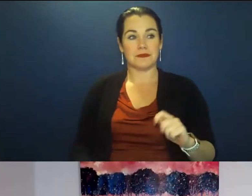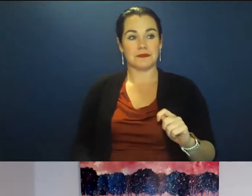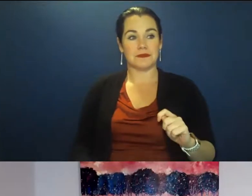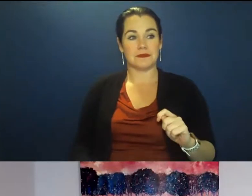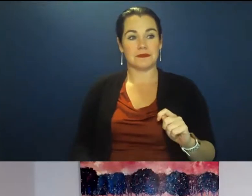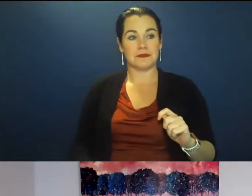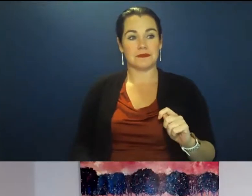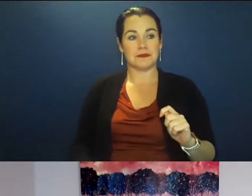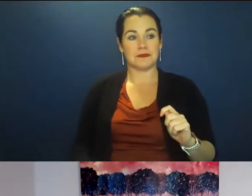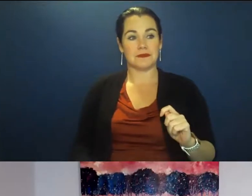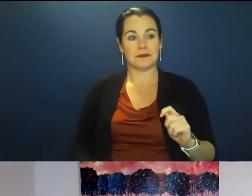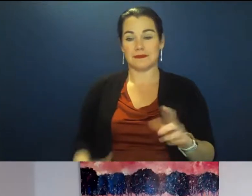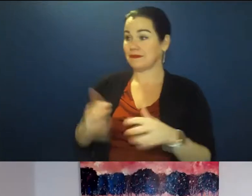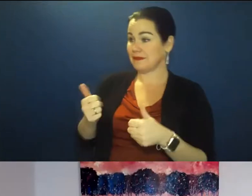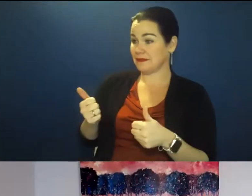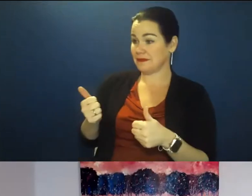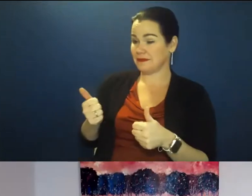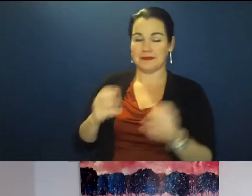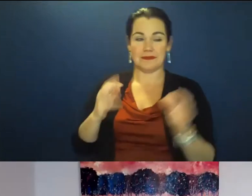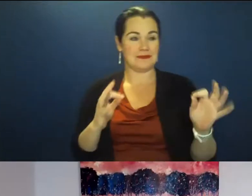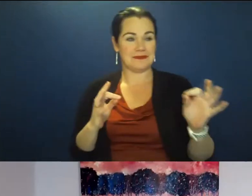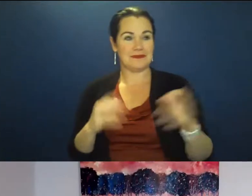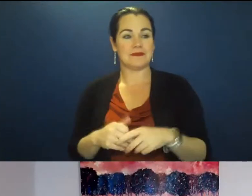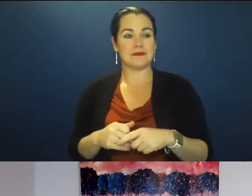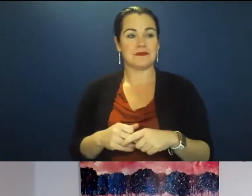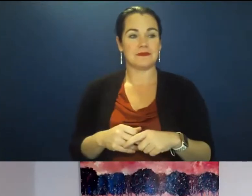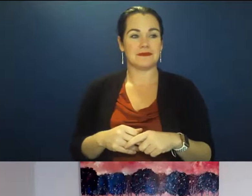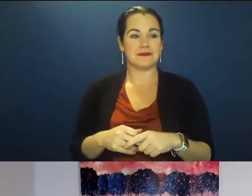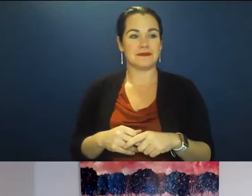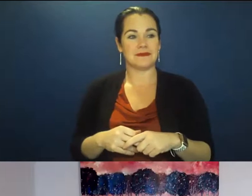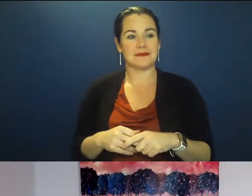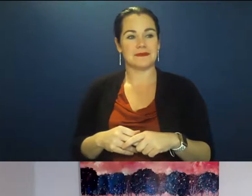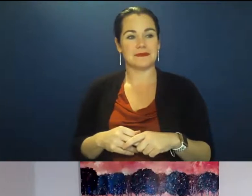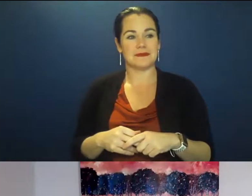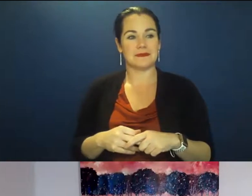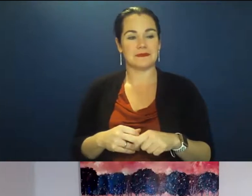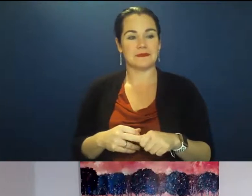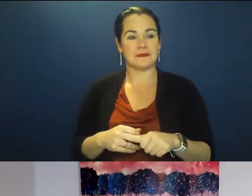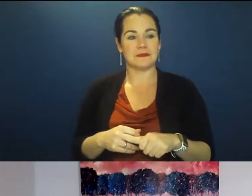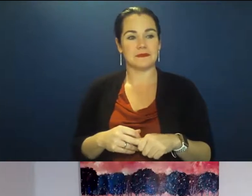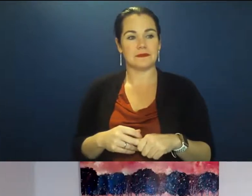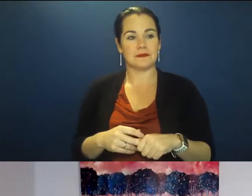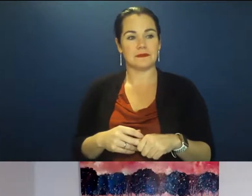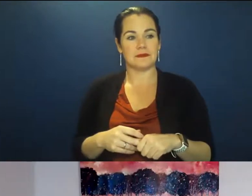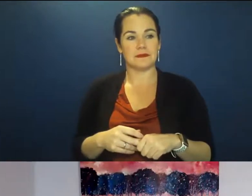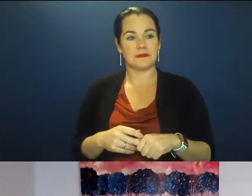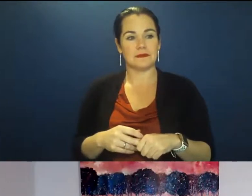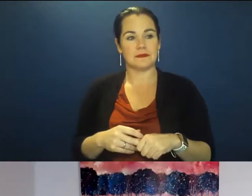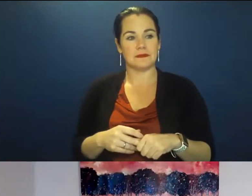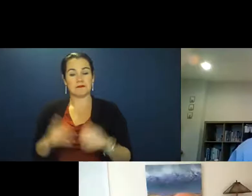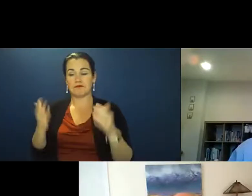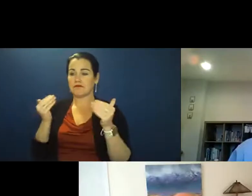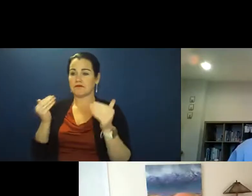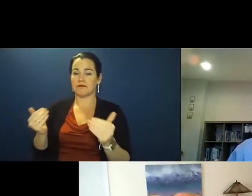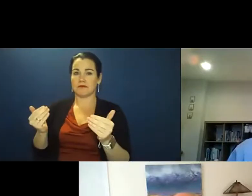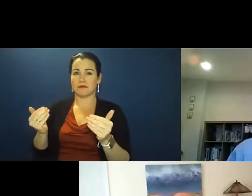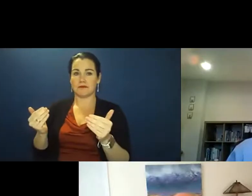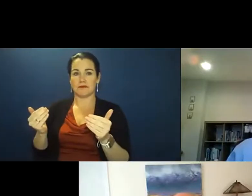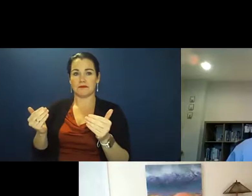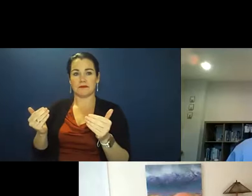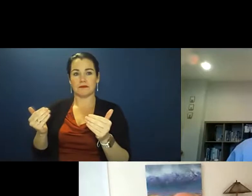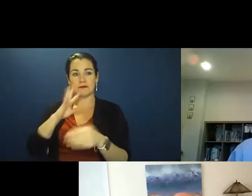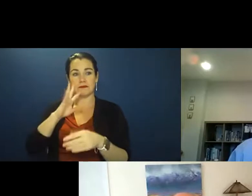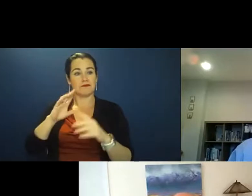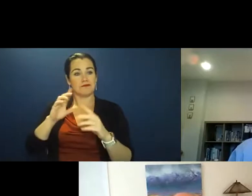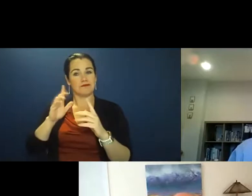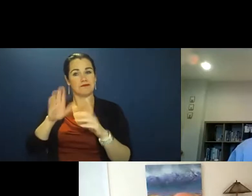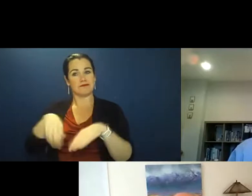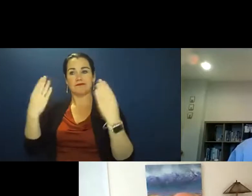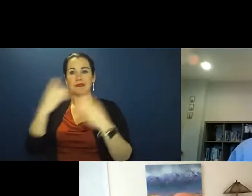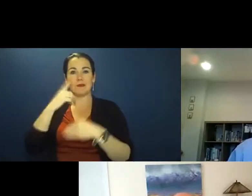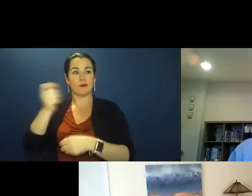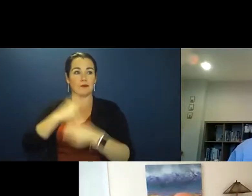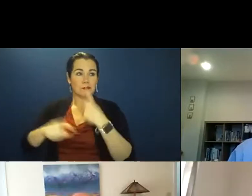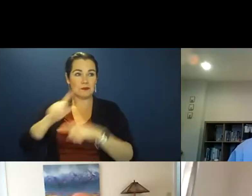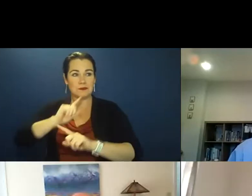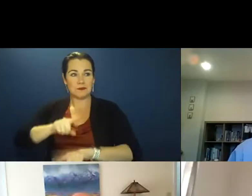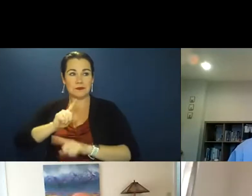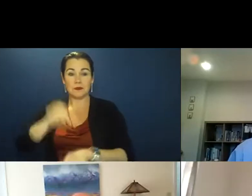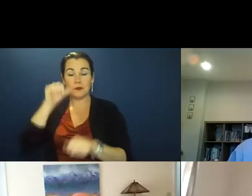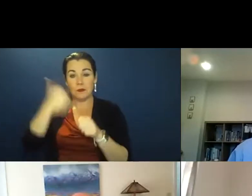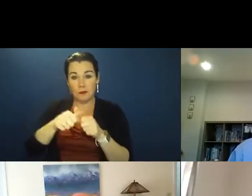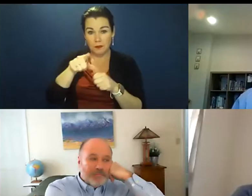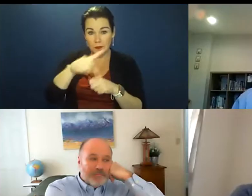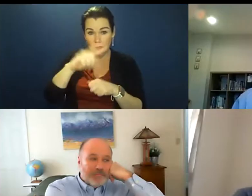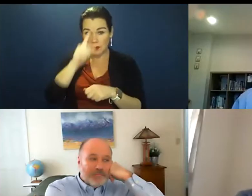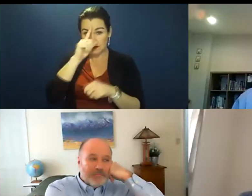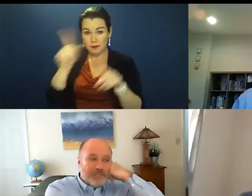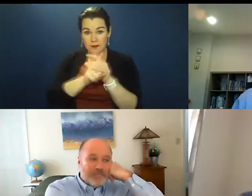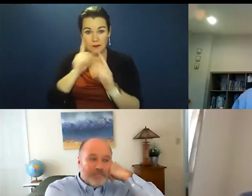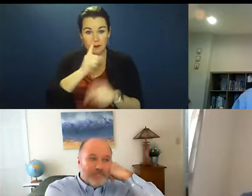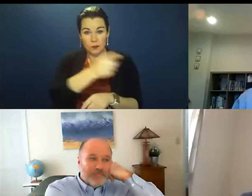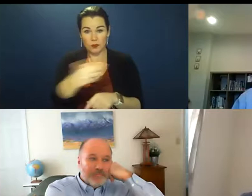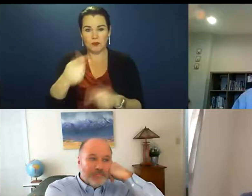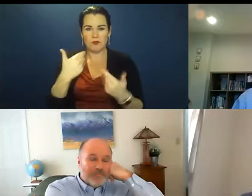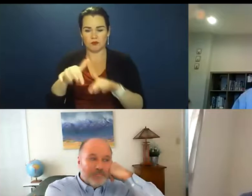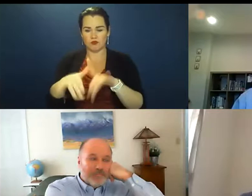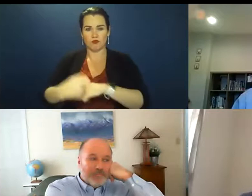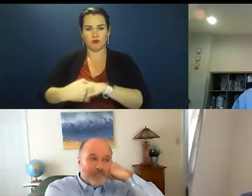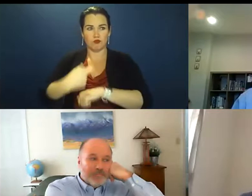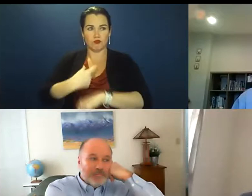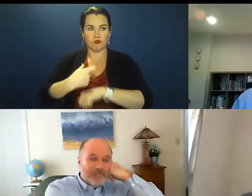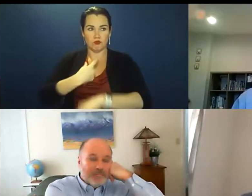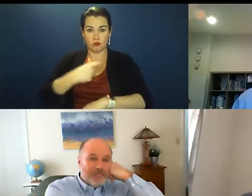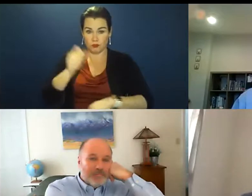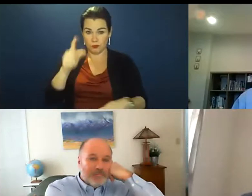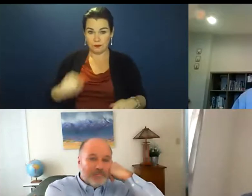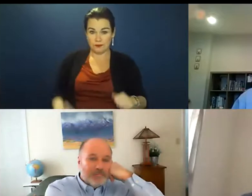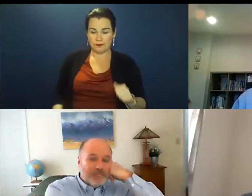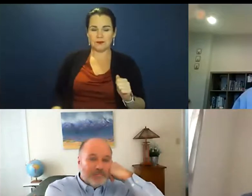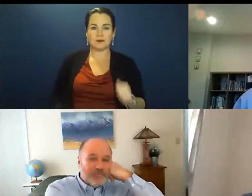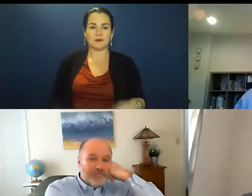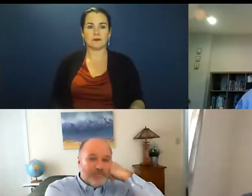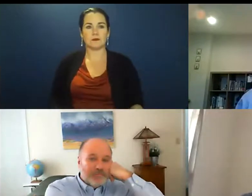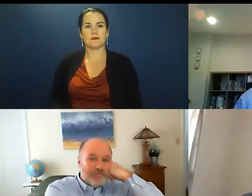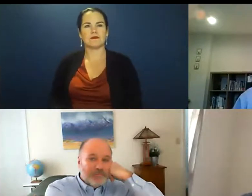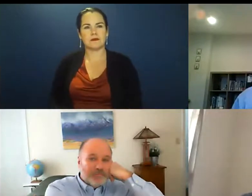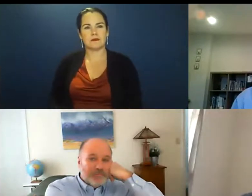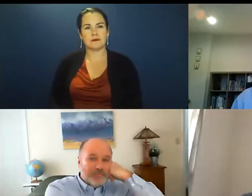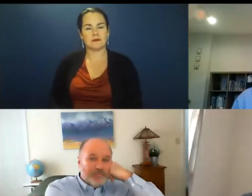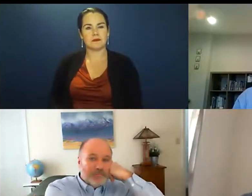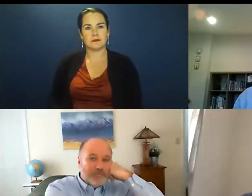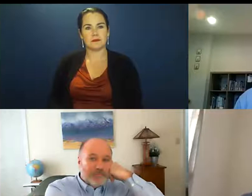How about now? Sorry about that. So, we'll go ahead and get into the question and answer. And remember, if you have a question, please type it down into the question and answer at the bottom of the screen. And I'll come up here. Let's see. So, the first